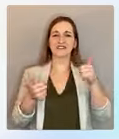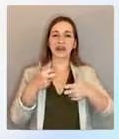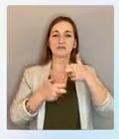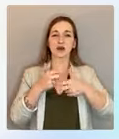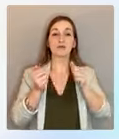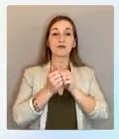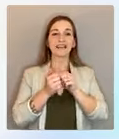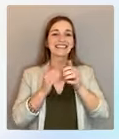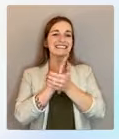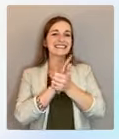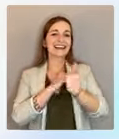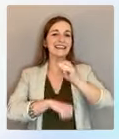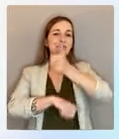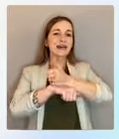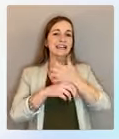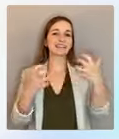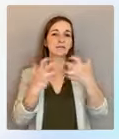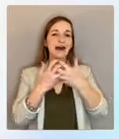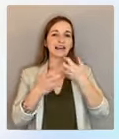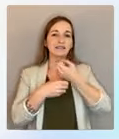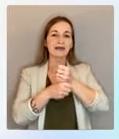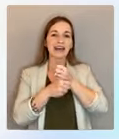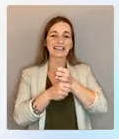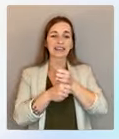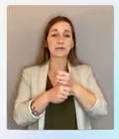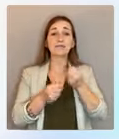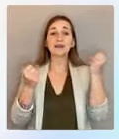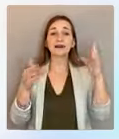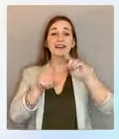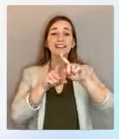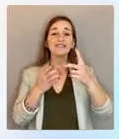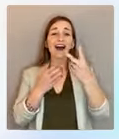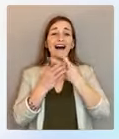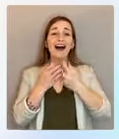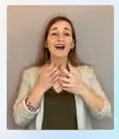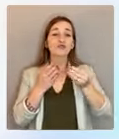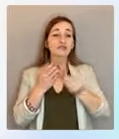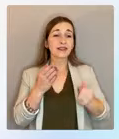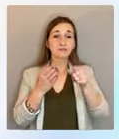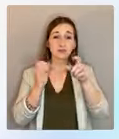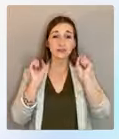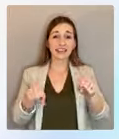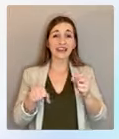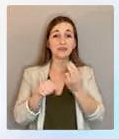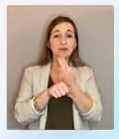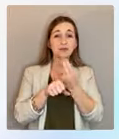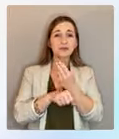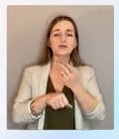with skill-based matchmaking. There's a lot of different algorithms you can use. I won't go into details about any specific one,